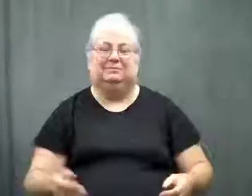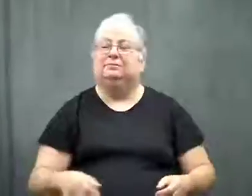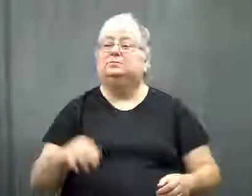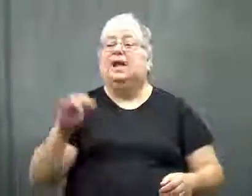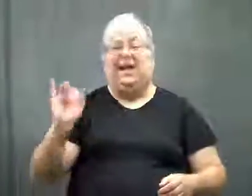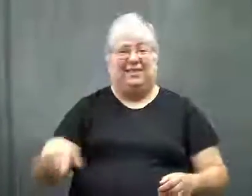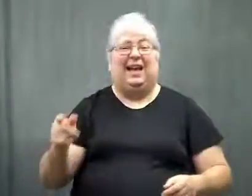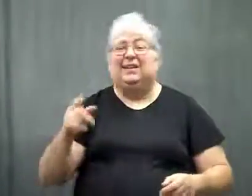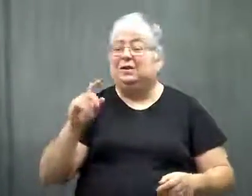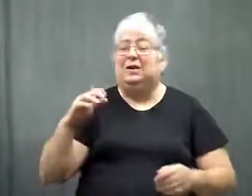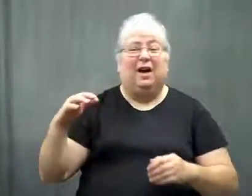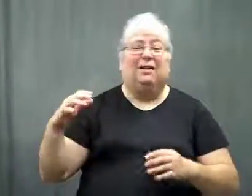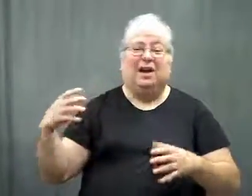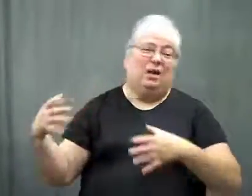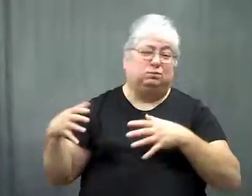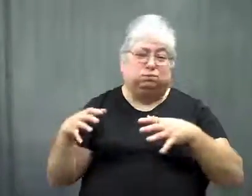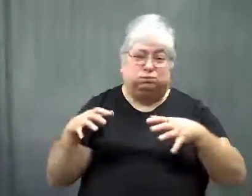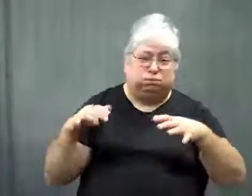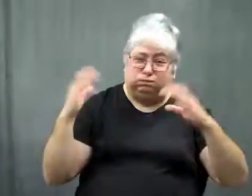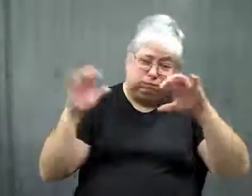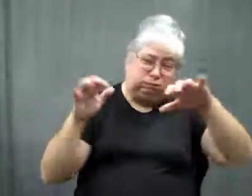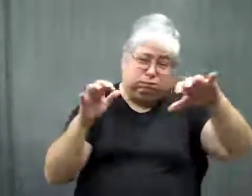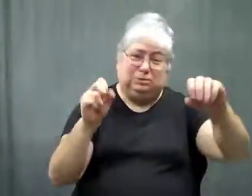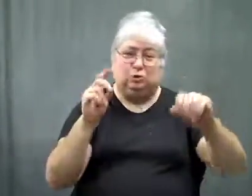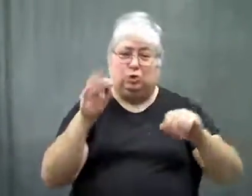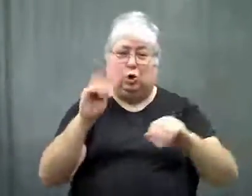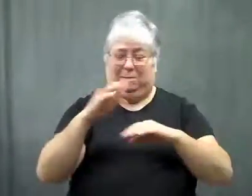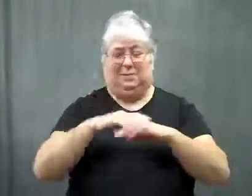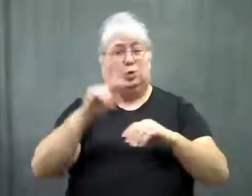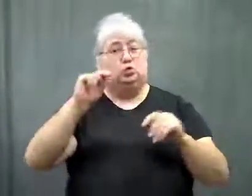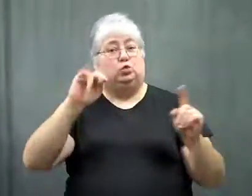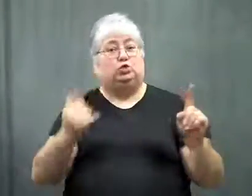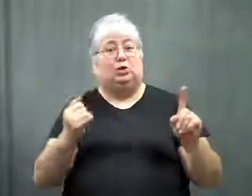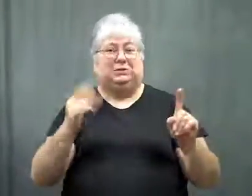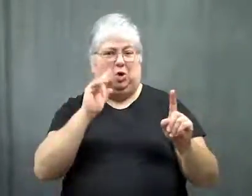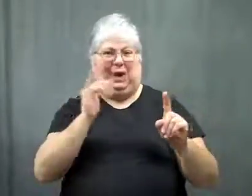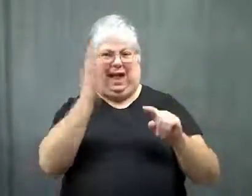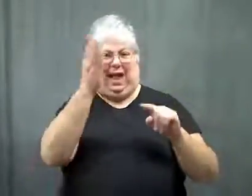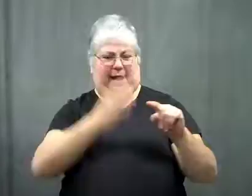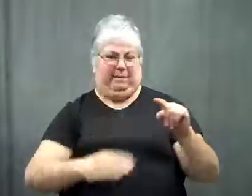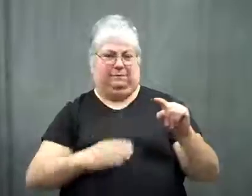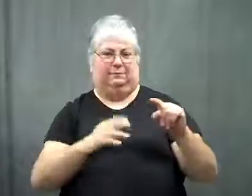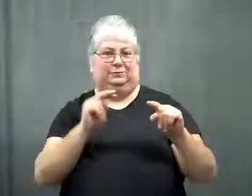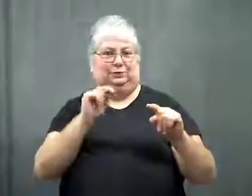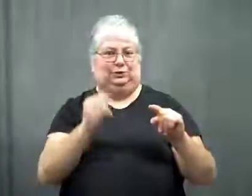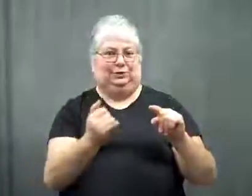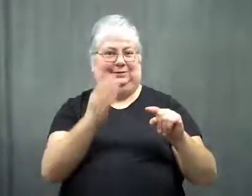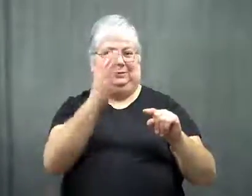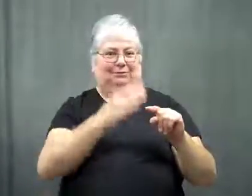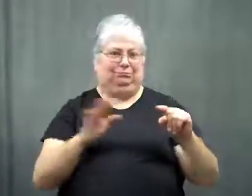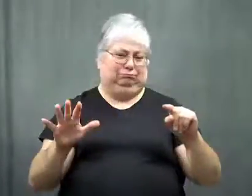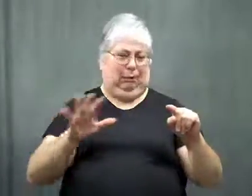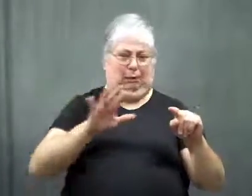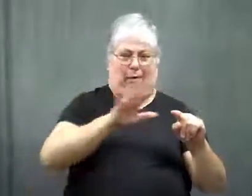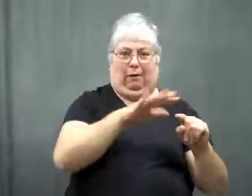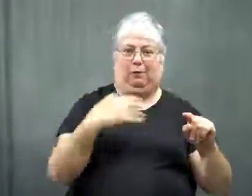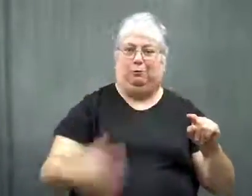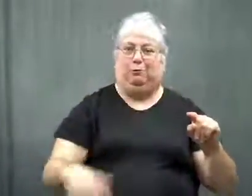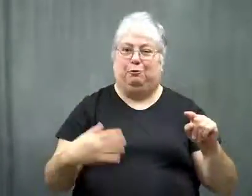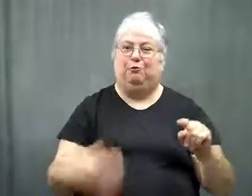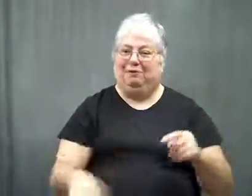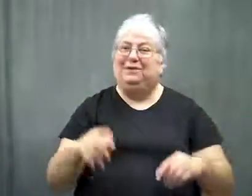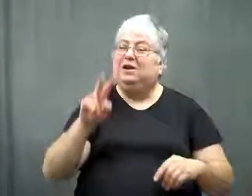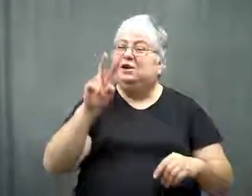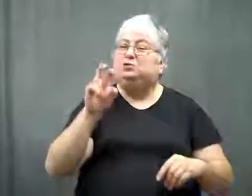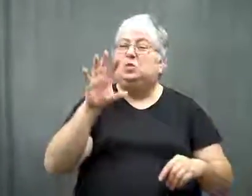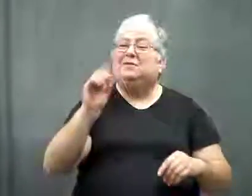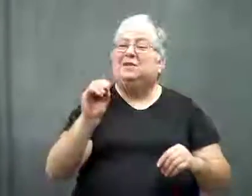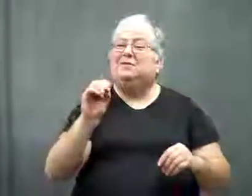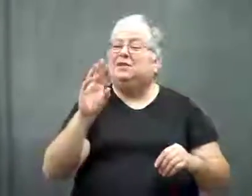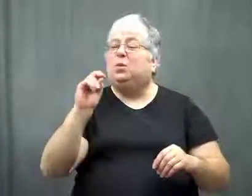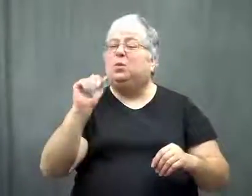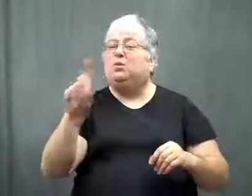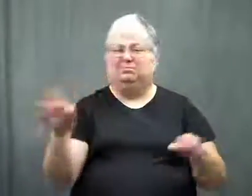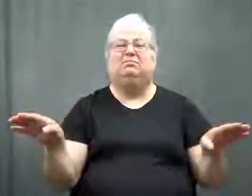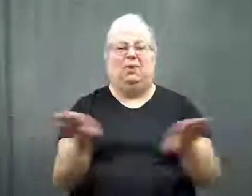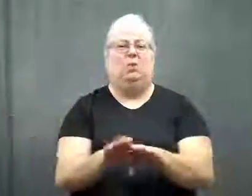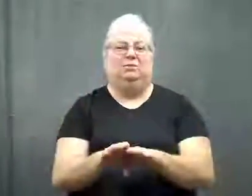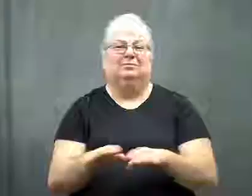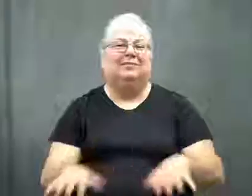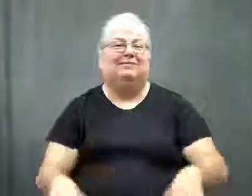The storm covered about half of New Jersey.